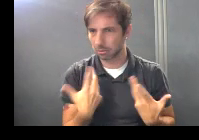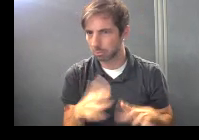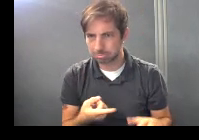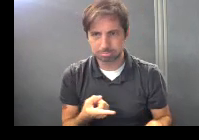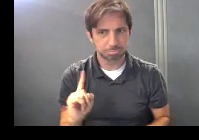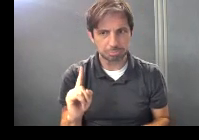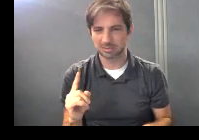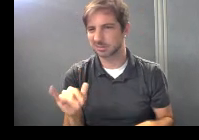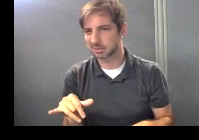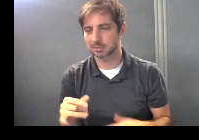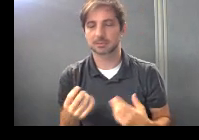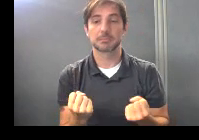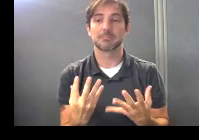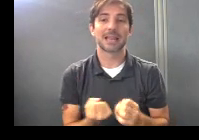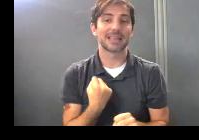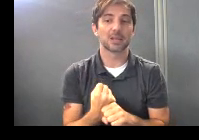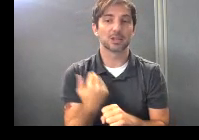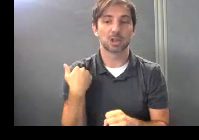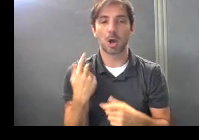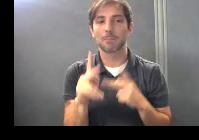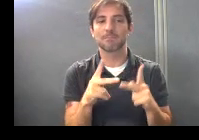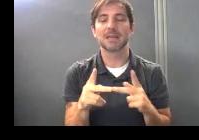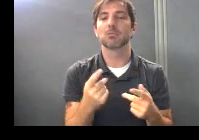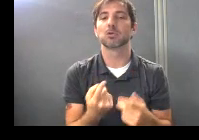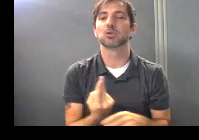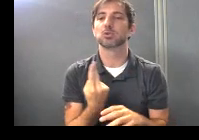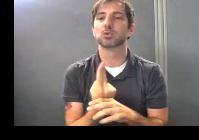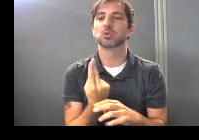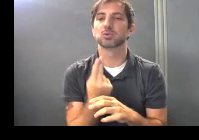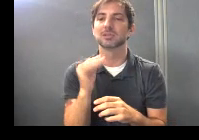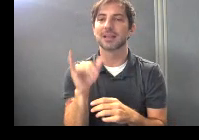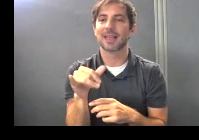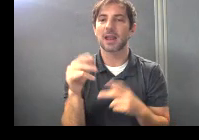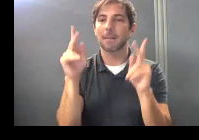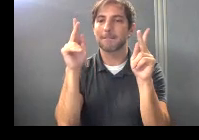DECADES AGO PEOPLE STARTED TO USE THE CONCEPT OF PERSON FIRST LANGUAGE.